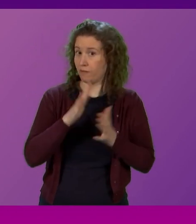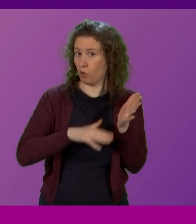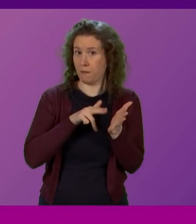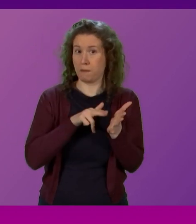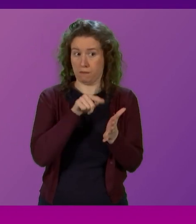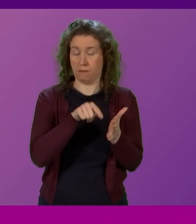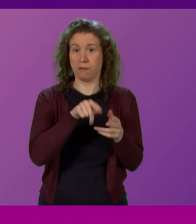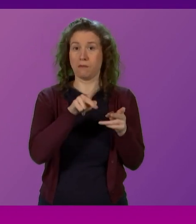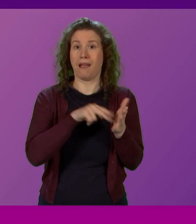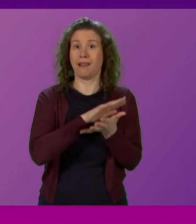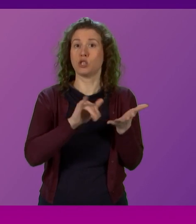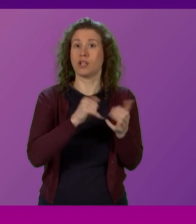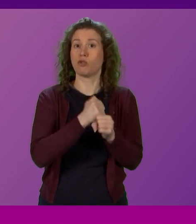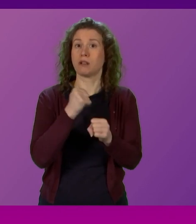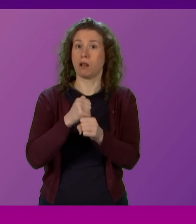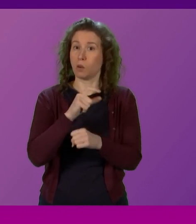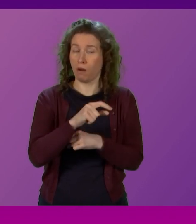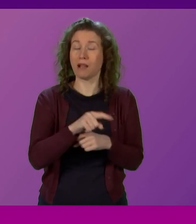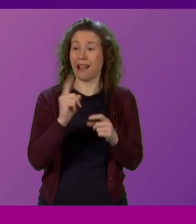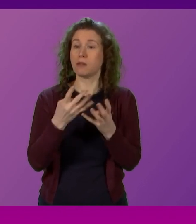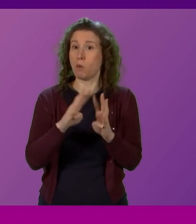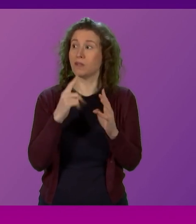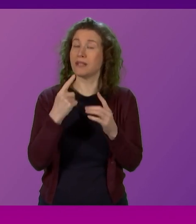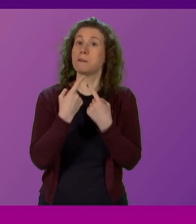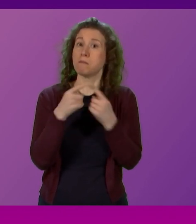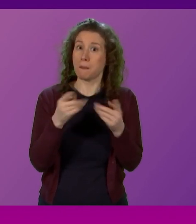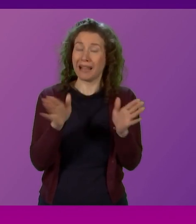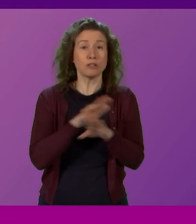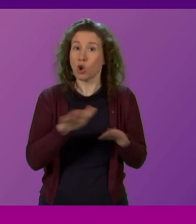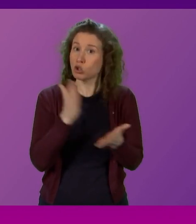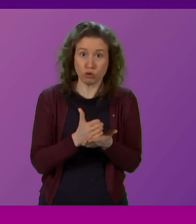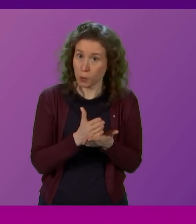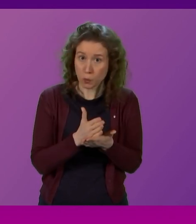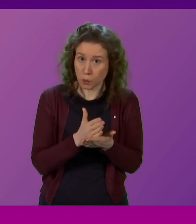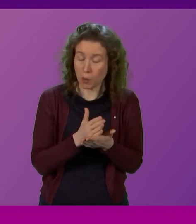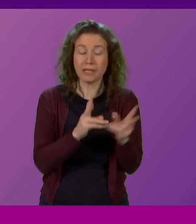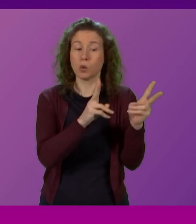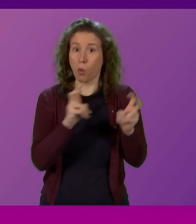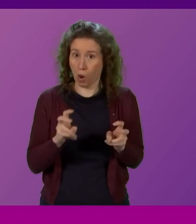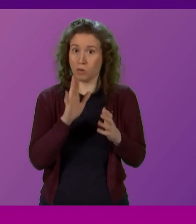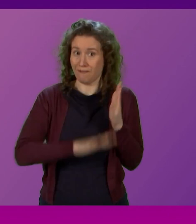Clyde and as the board has said publicly, that is not true. Let me just quote NHS Greater Glasgow and Clyde: